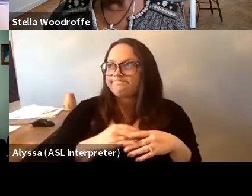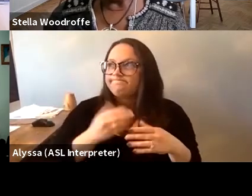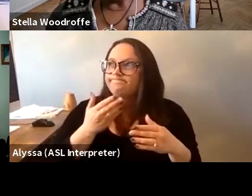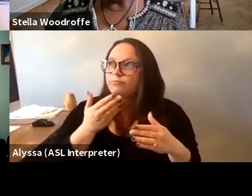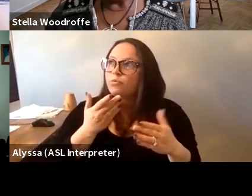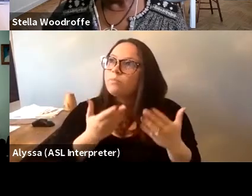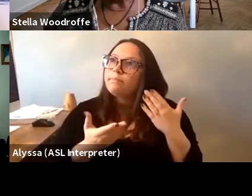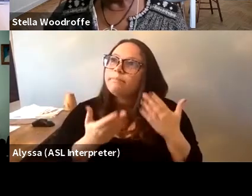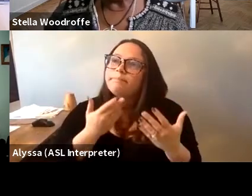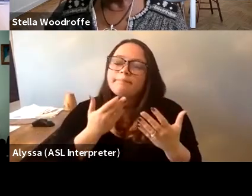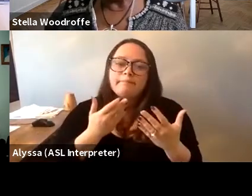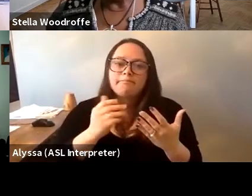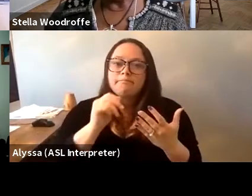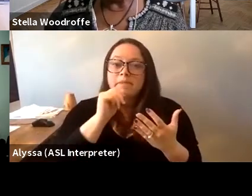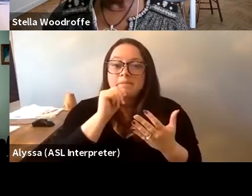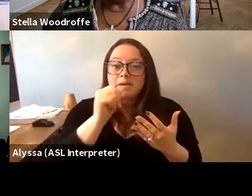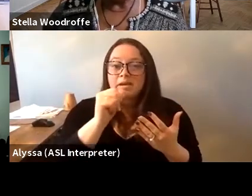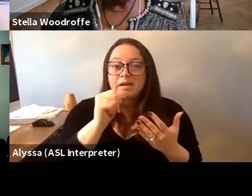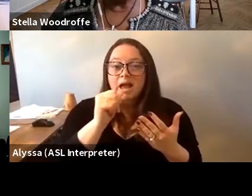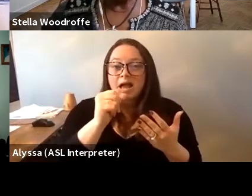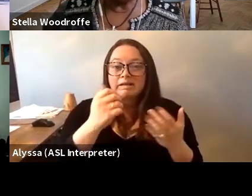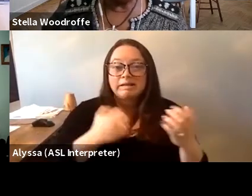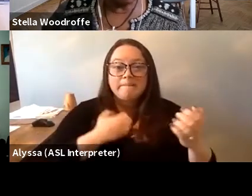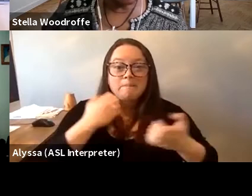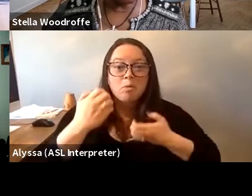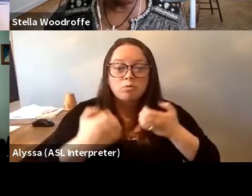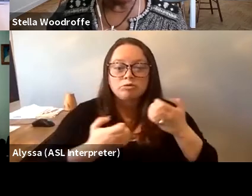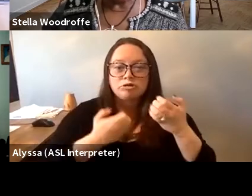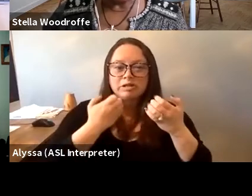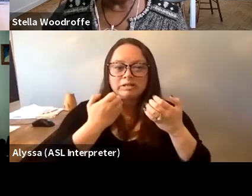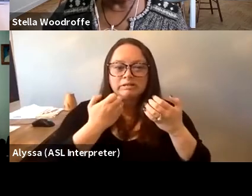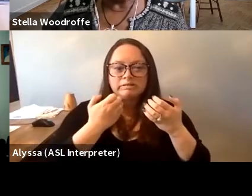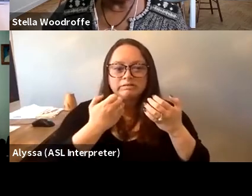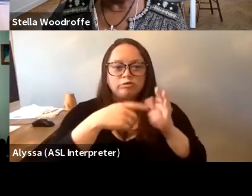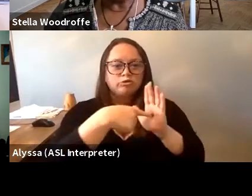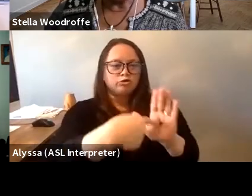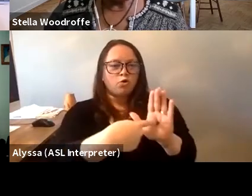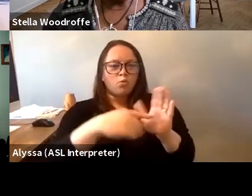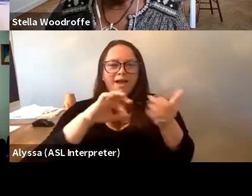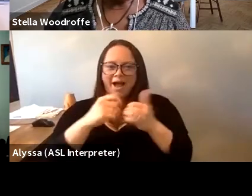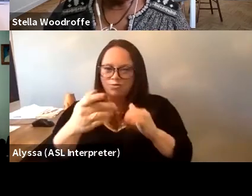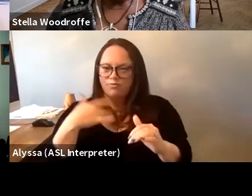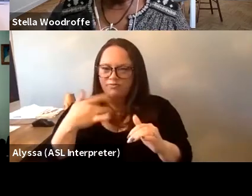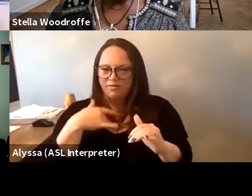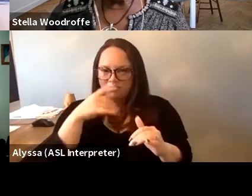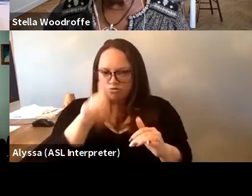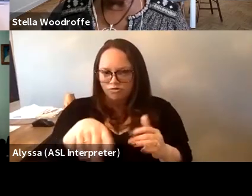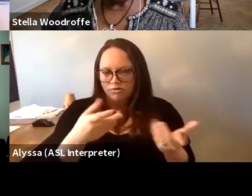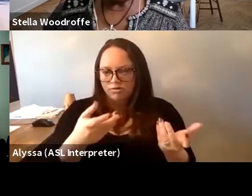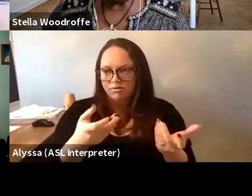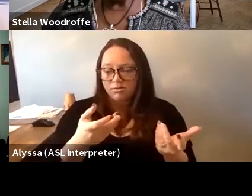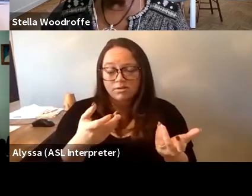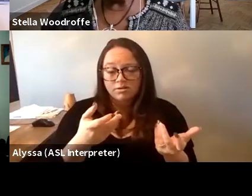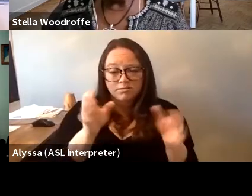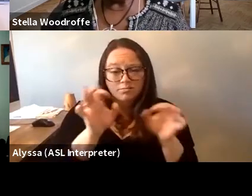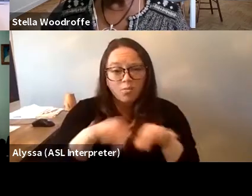not be expressing emotion, the way you think they should express the emotion. It's so important to get to know that